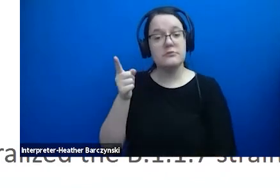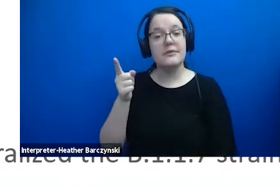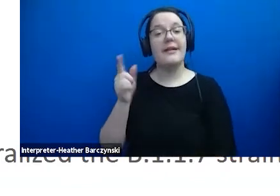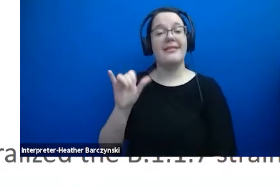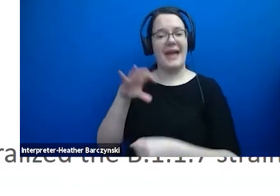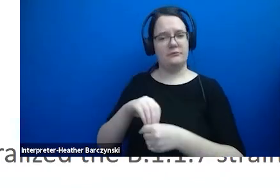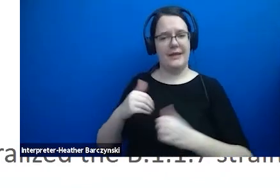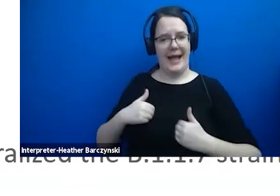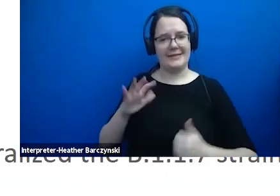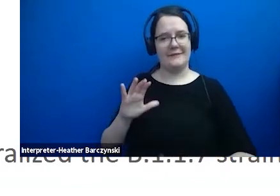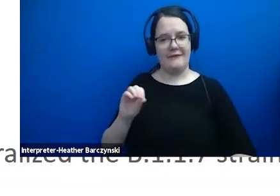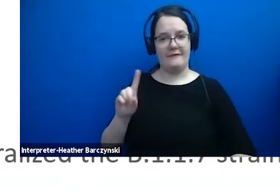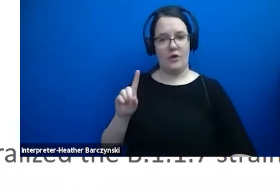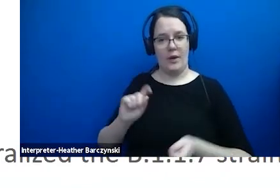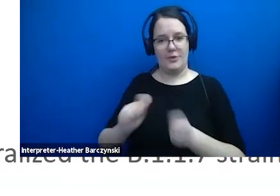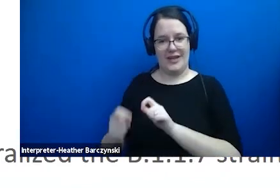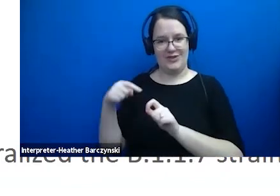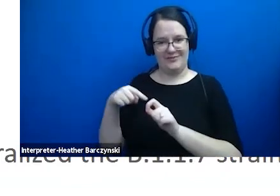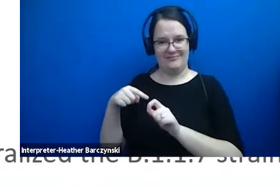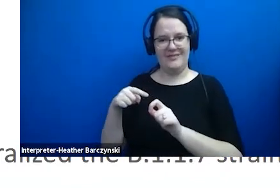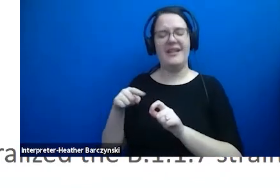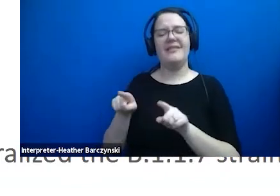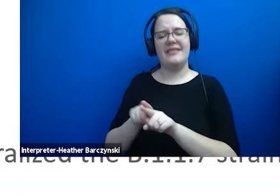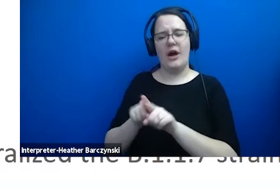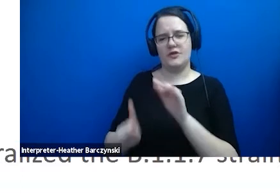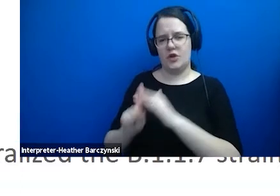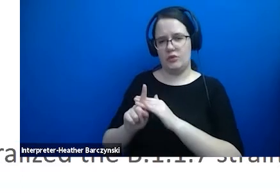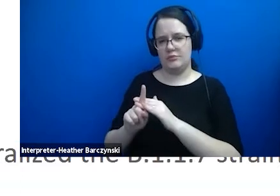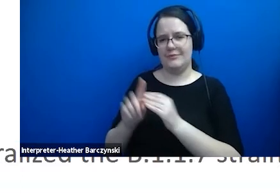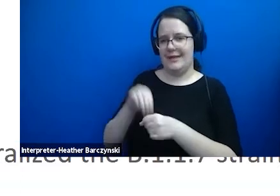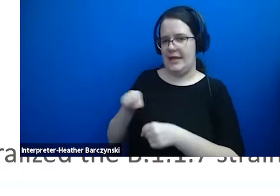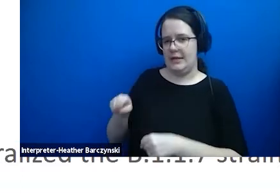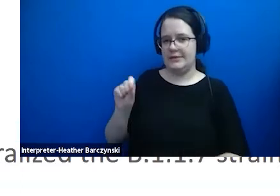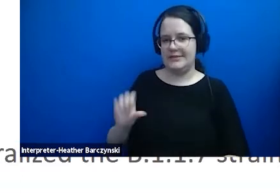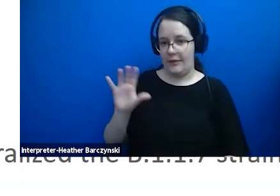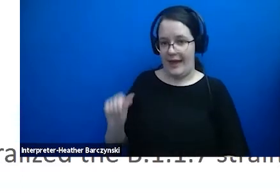found in the brazilian strain i mean the south african strain on the other hand there have